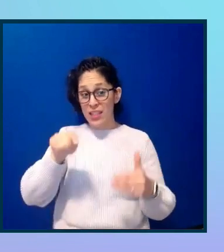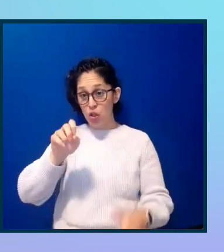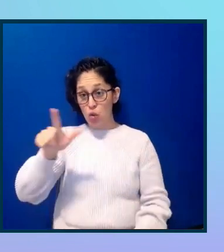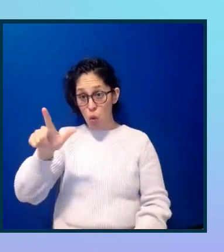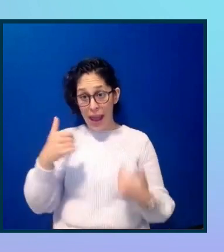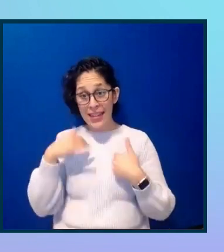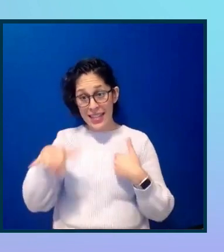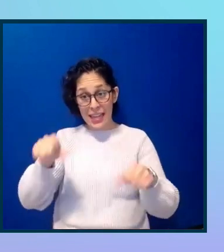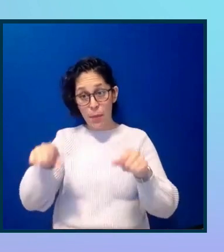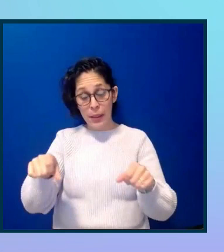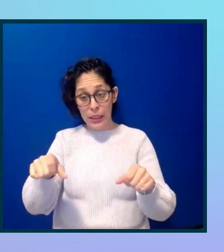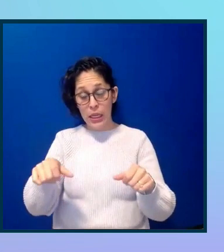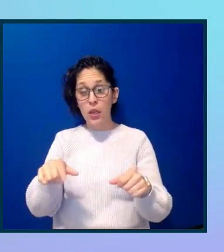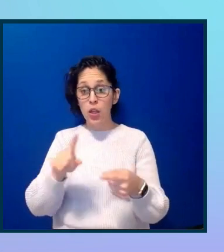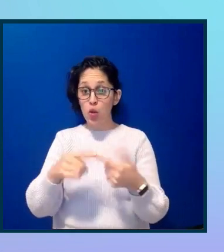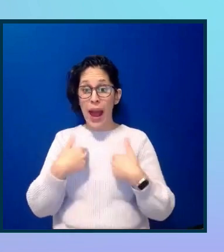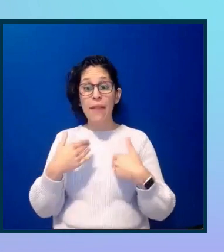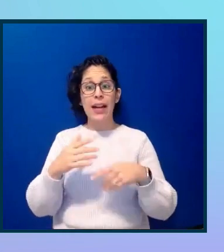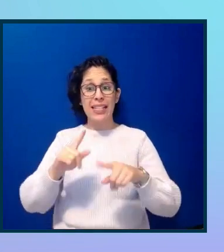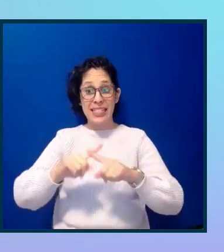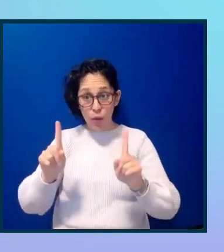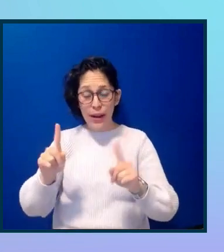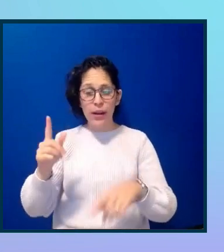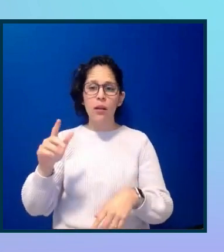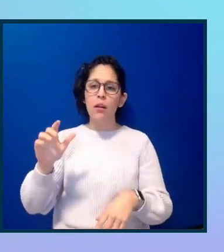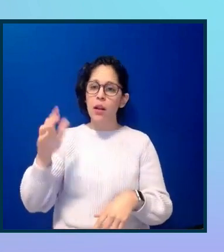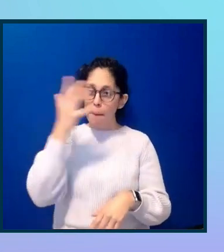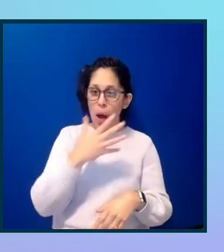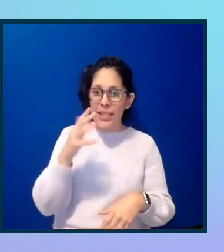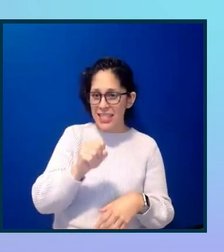to have a completely different composite stack for the same character for a different ethnicity.